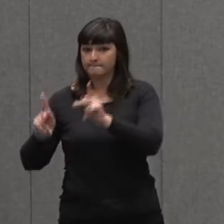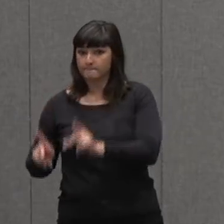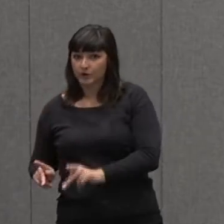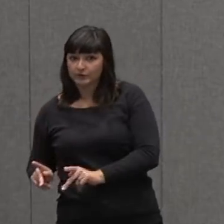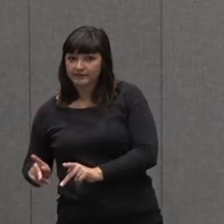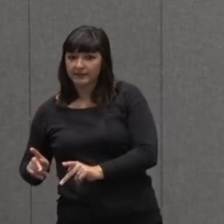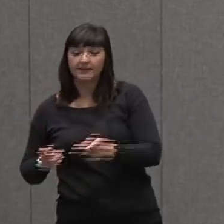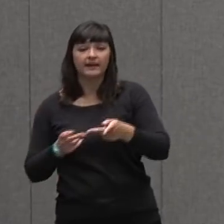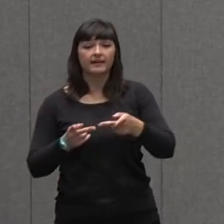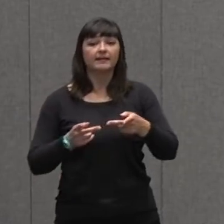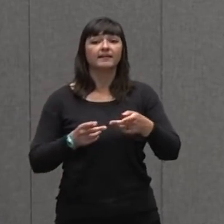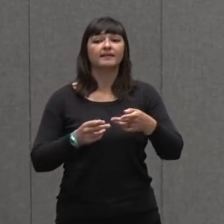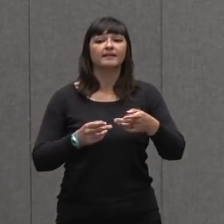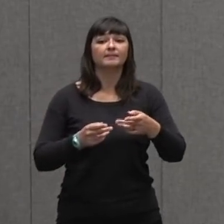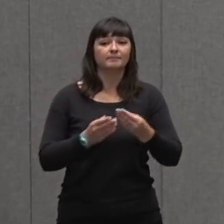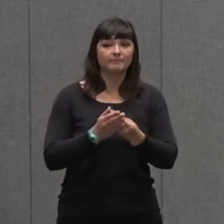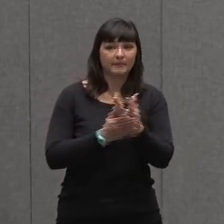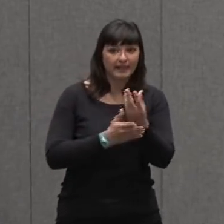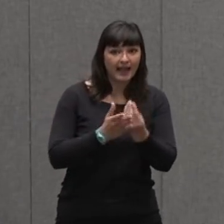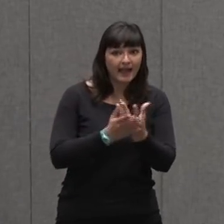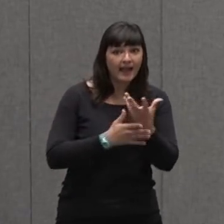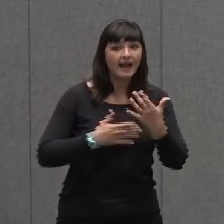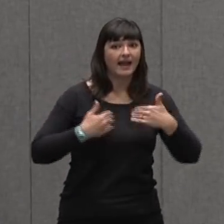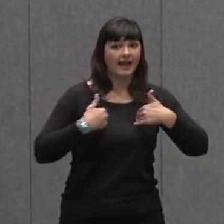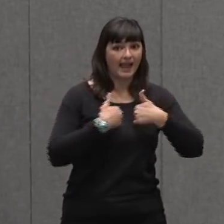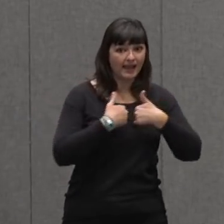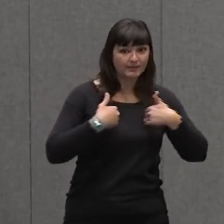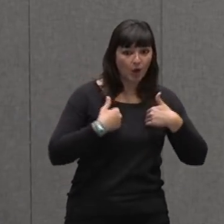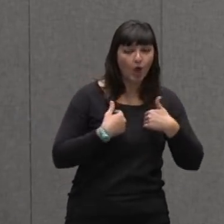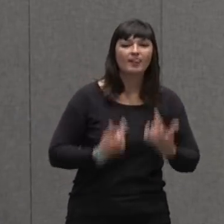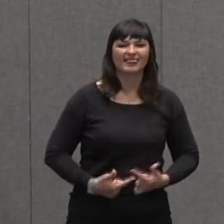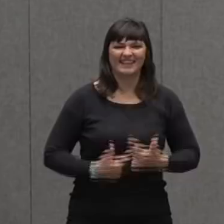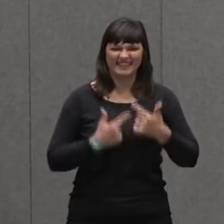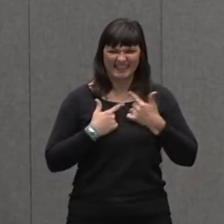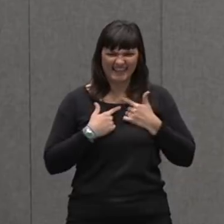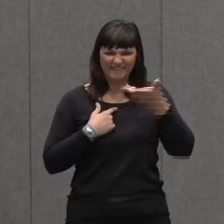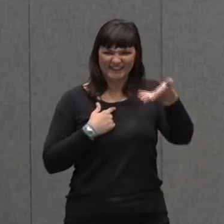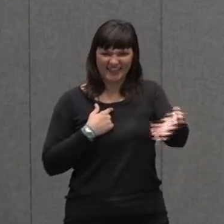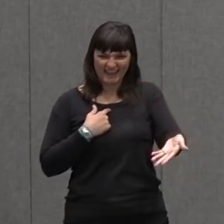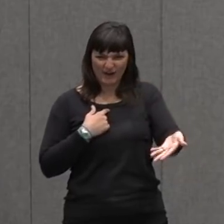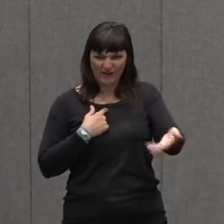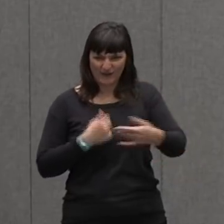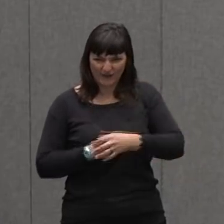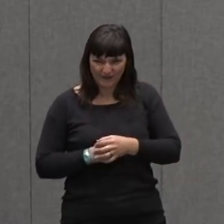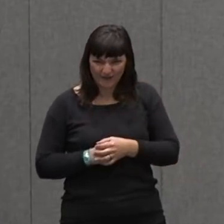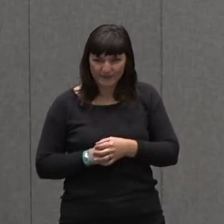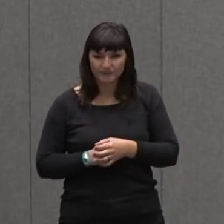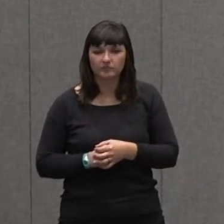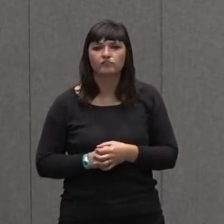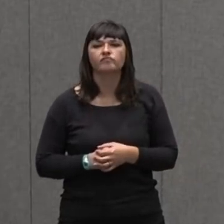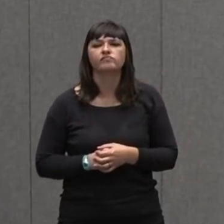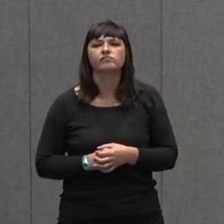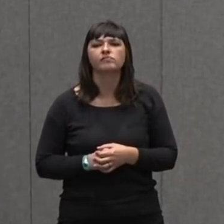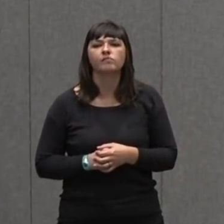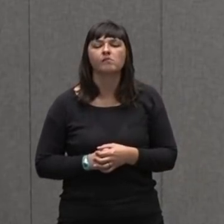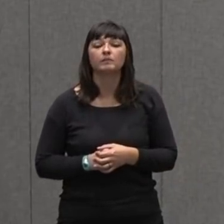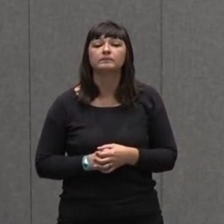And we said with our essential question, if you'll remember, how do we react to changes in nature?